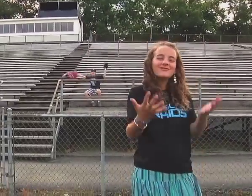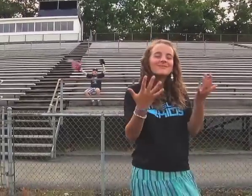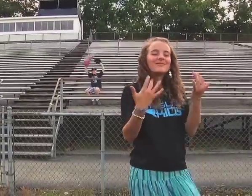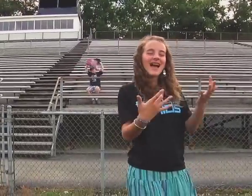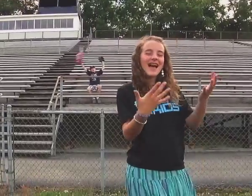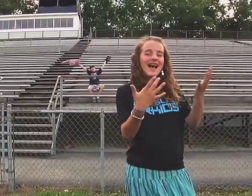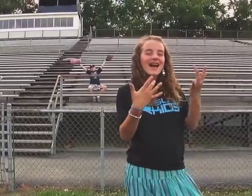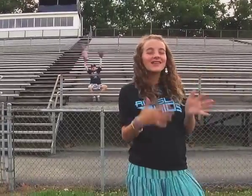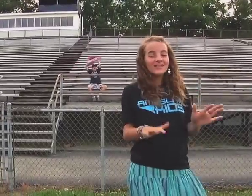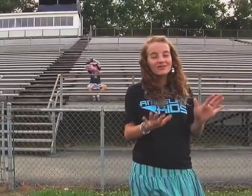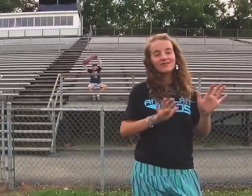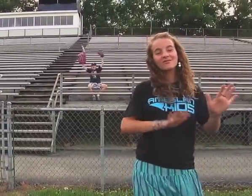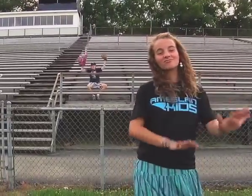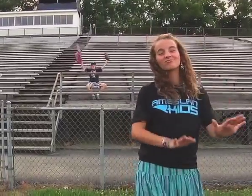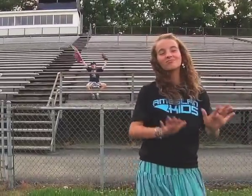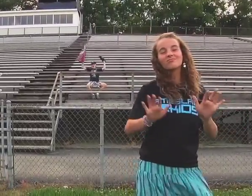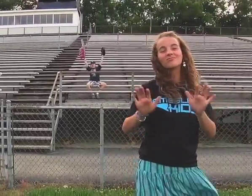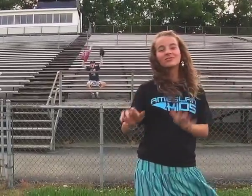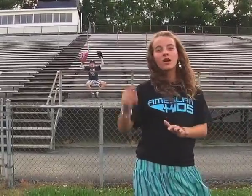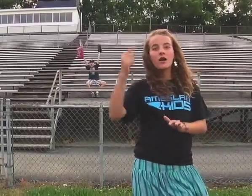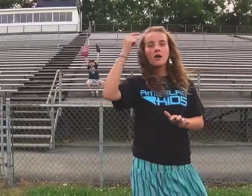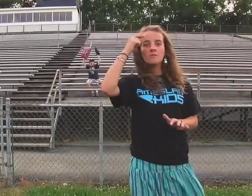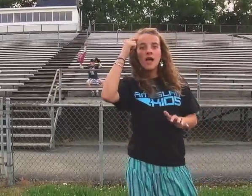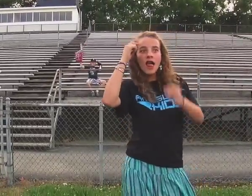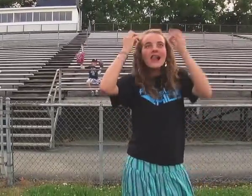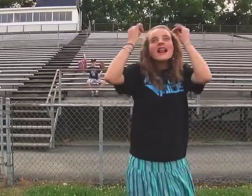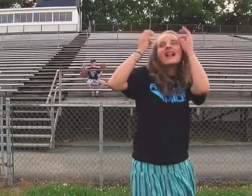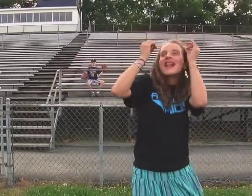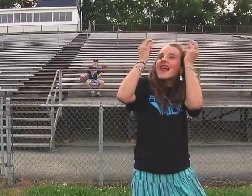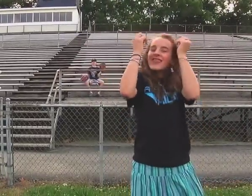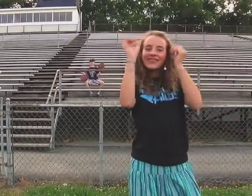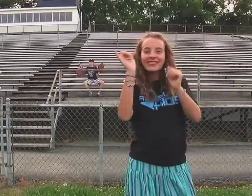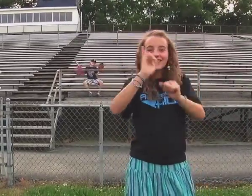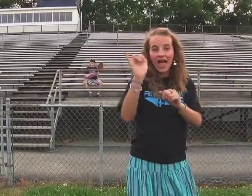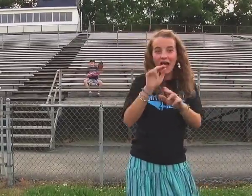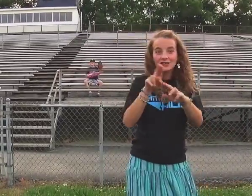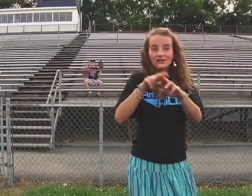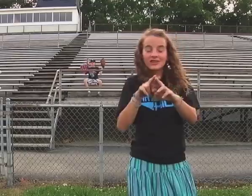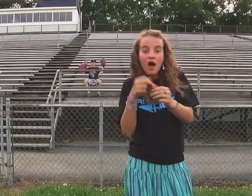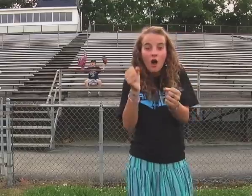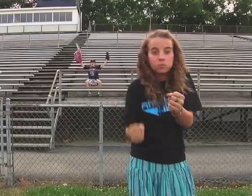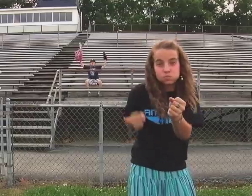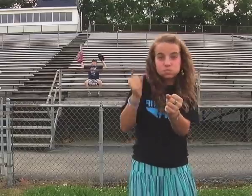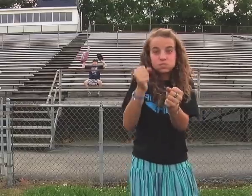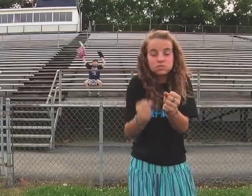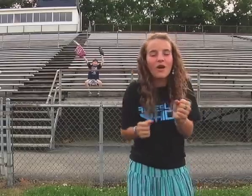EASE UP ON THE THROTTLE. YOUR MIND'S LIKE A RUNAWAY TRAIN. ‚ô™ PATIENCE. ‚ô™ styl ˇˇˇˇ